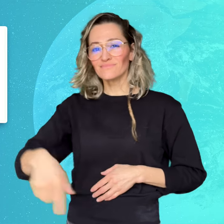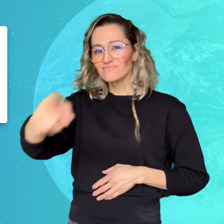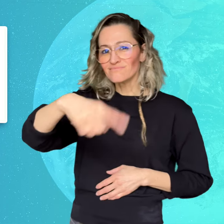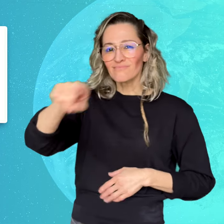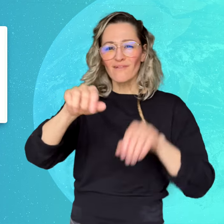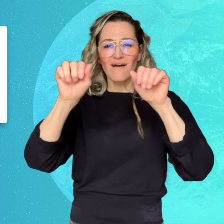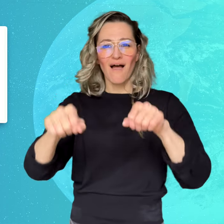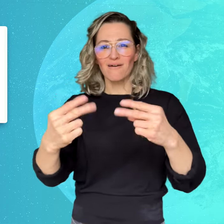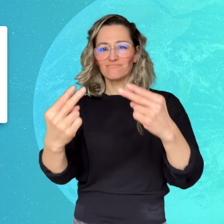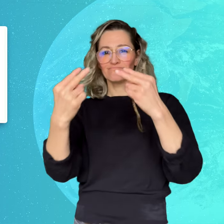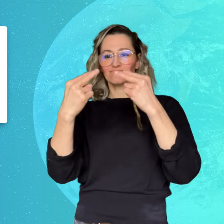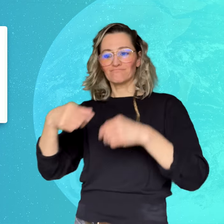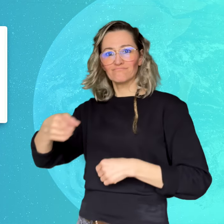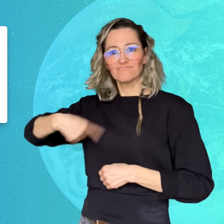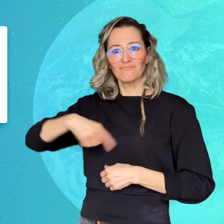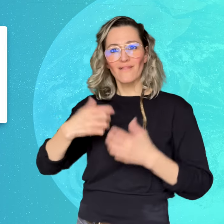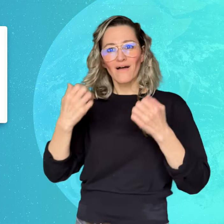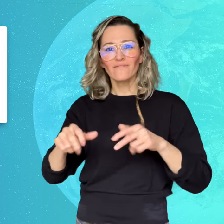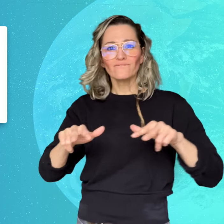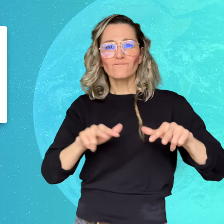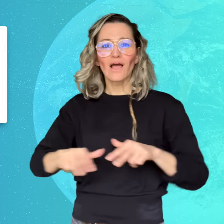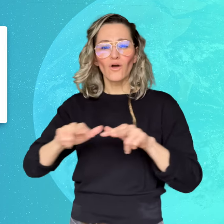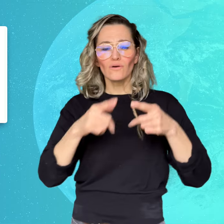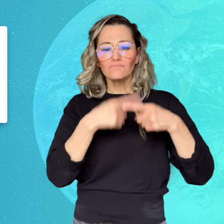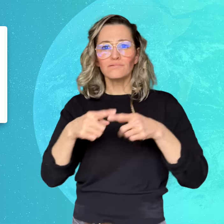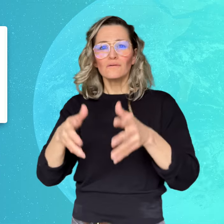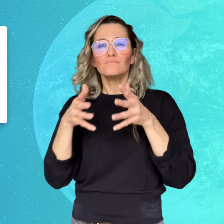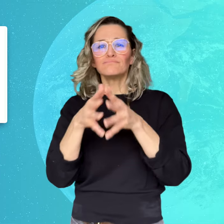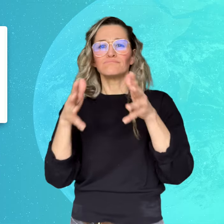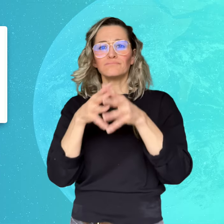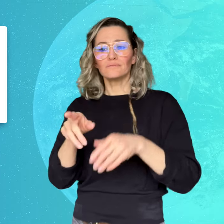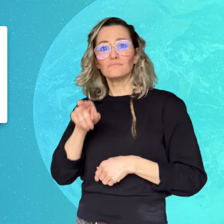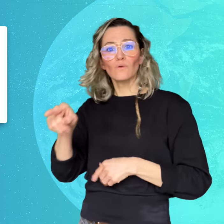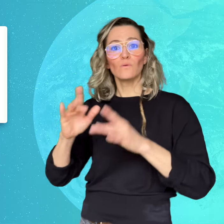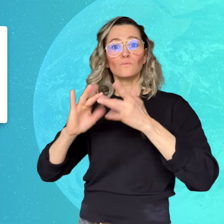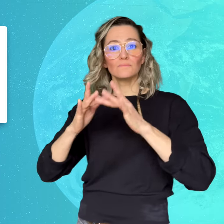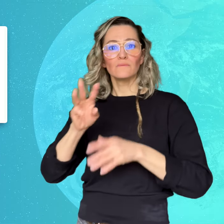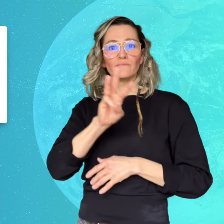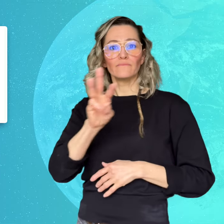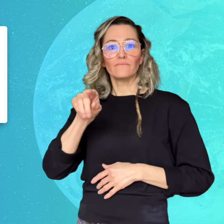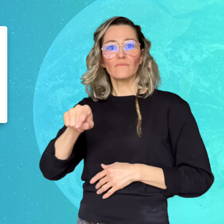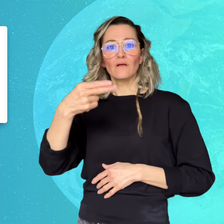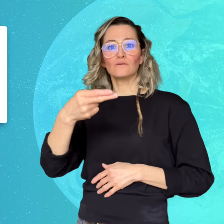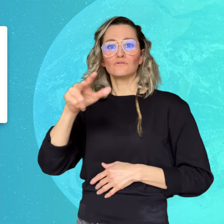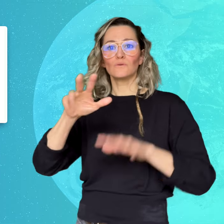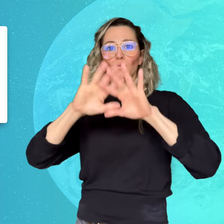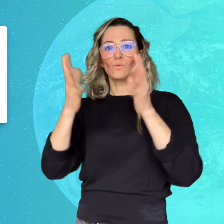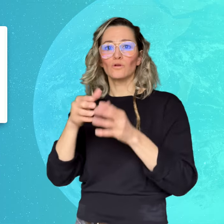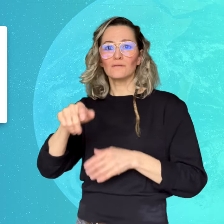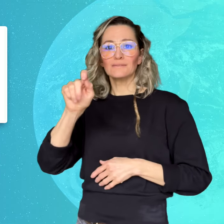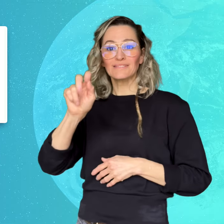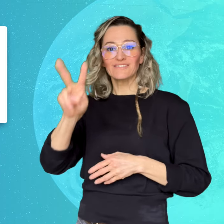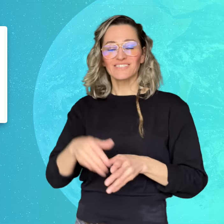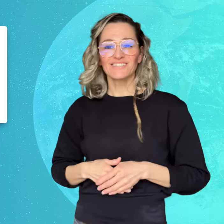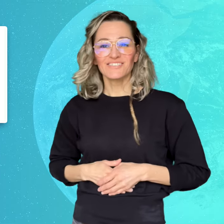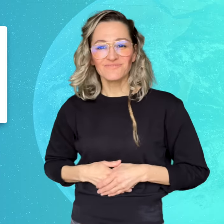You can watch all of our videos at www.h3world.tv.